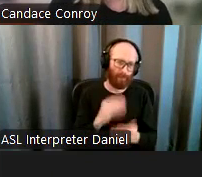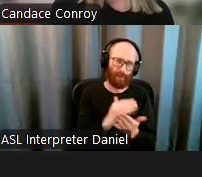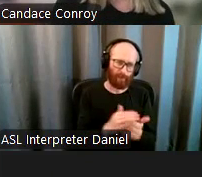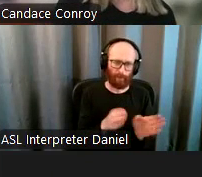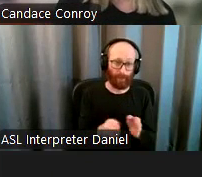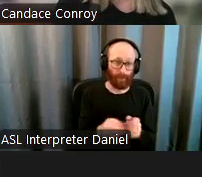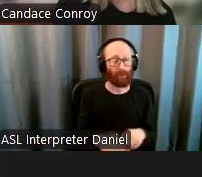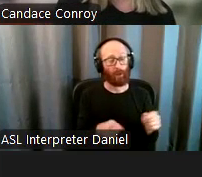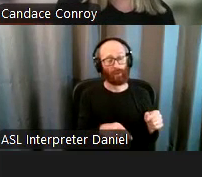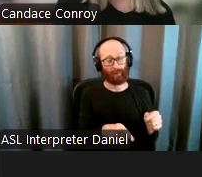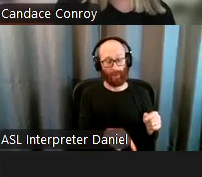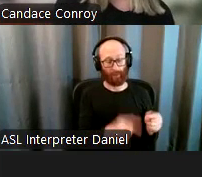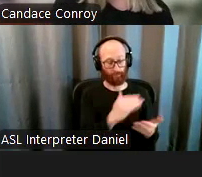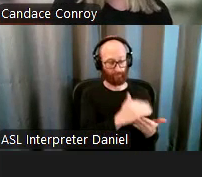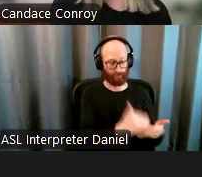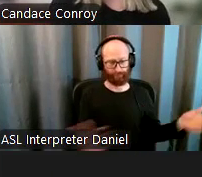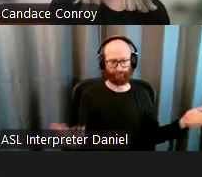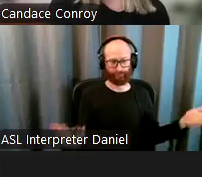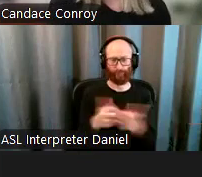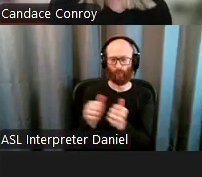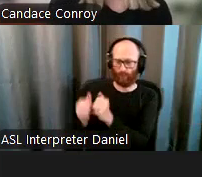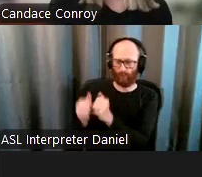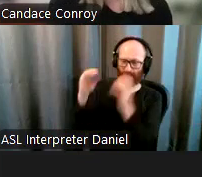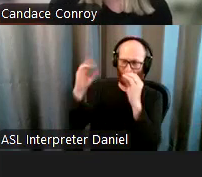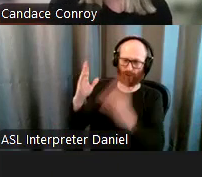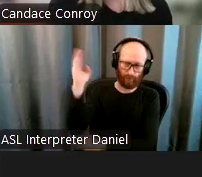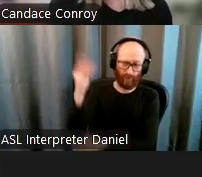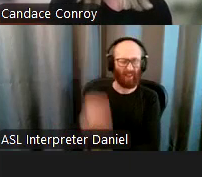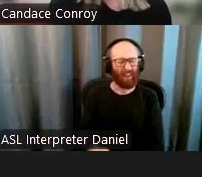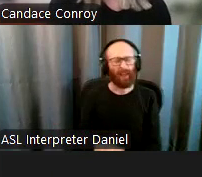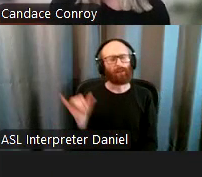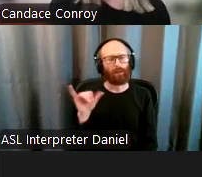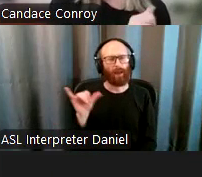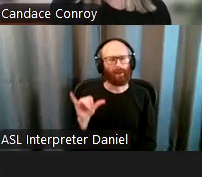and the teacher presentation; and this is essentially a fill-in the blank docent